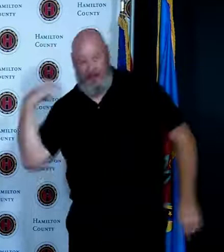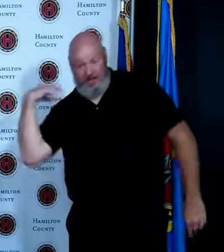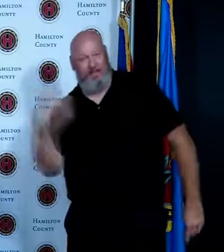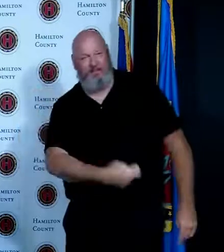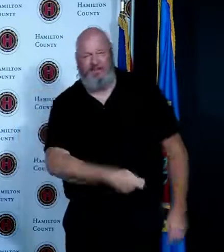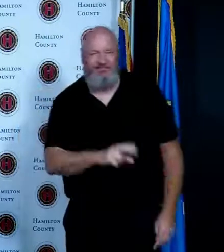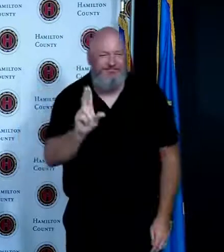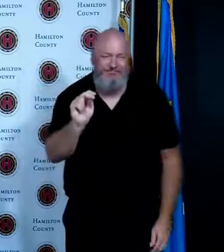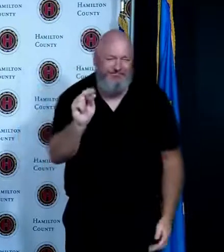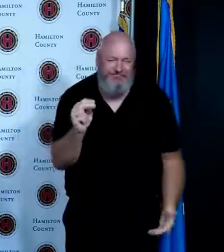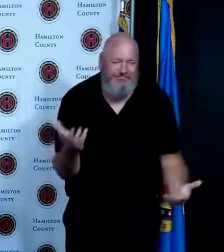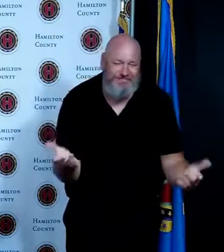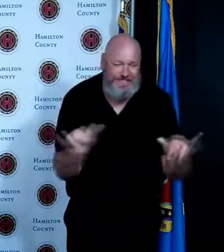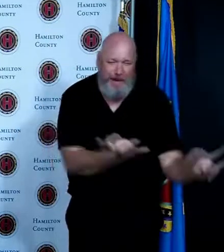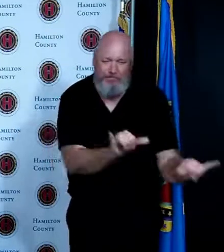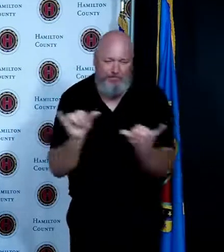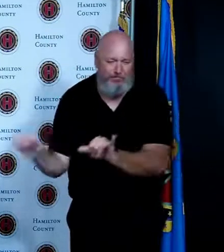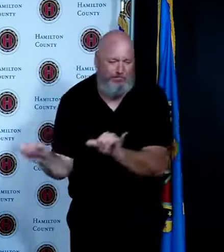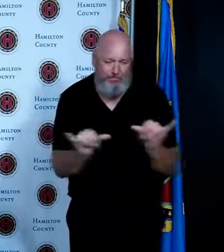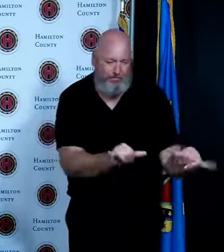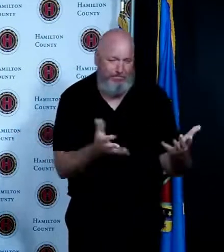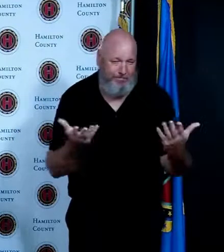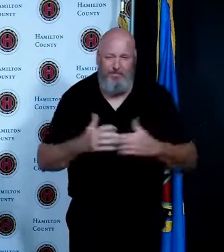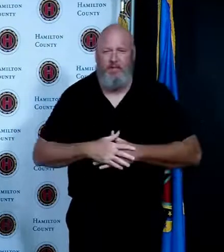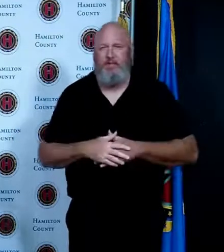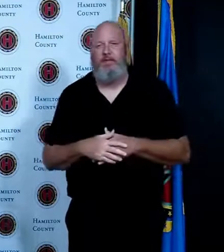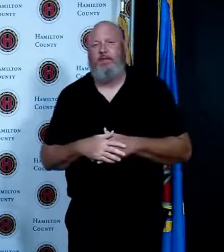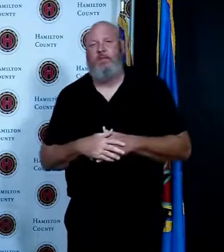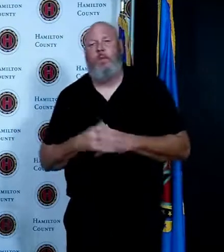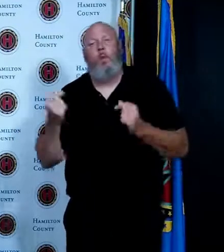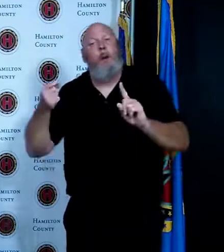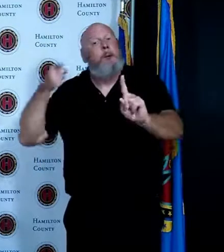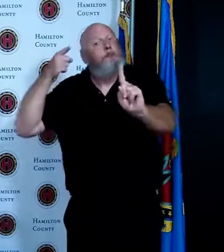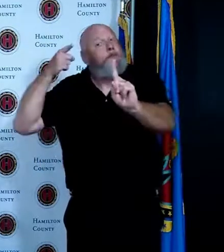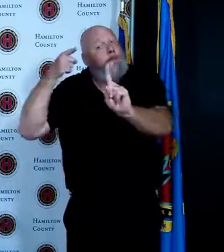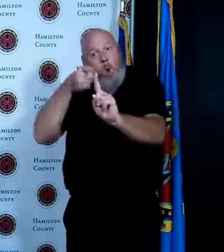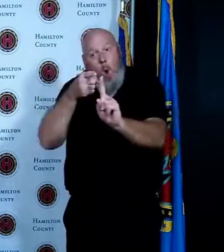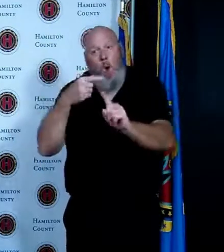community stop the spread of Covid-19 and protect the lives of those in